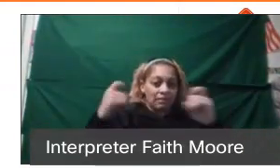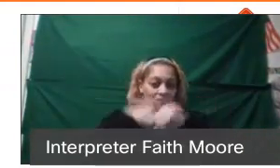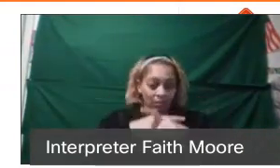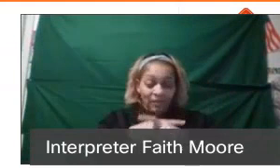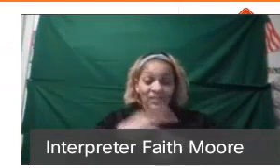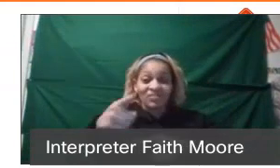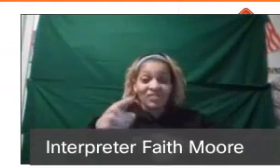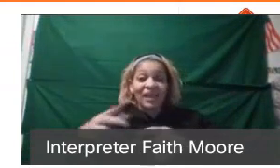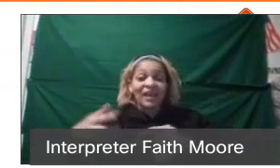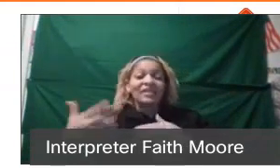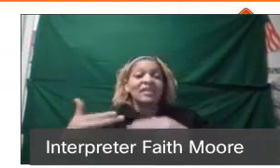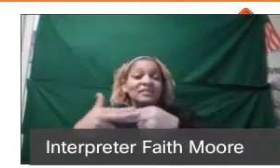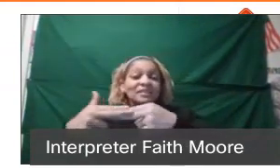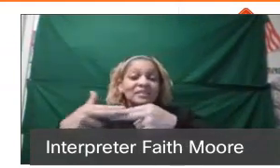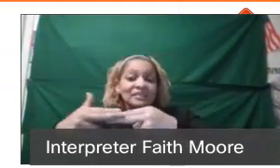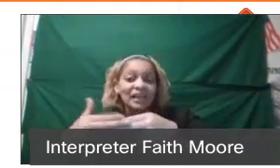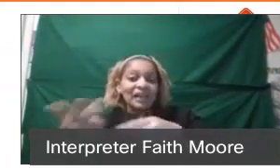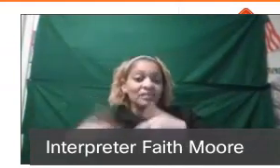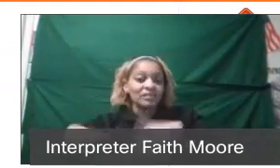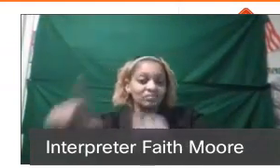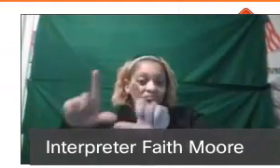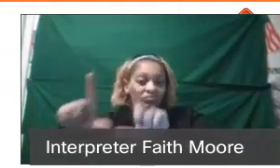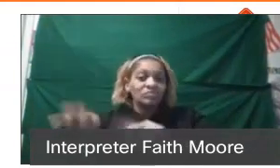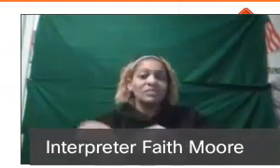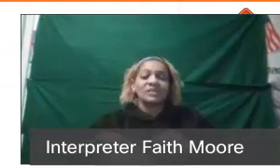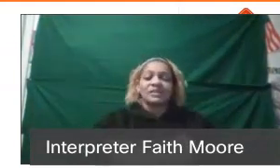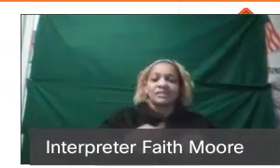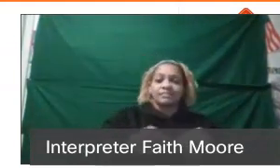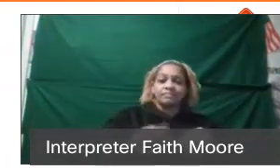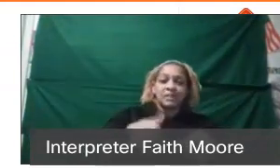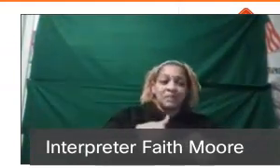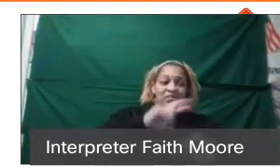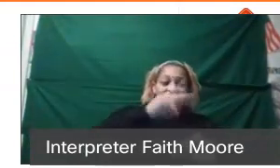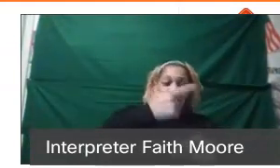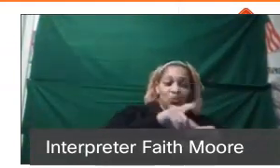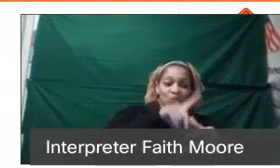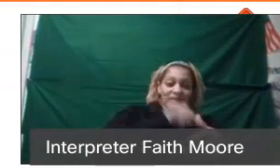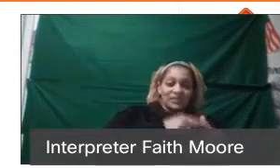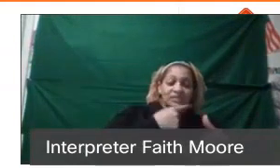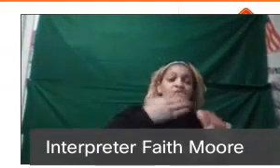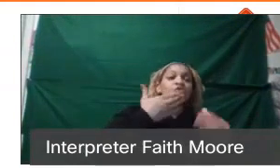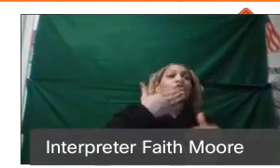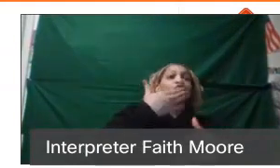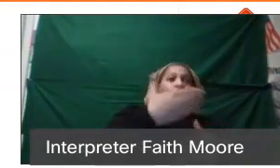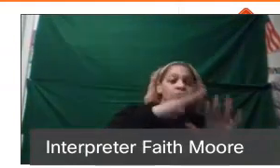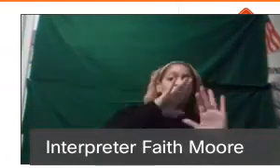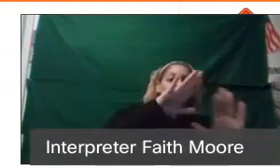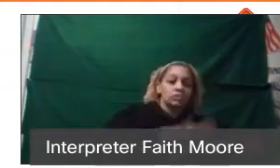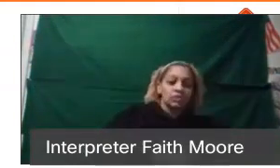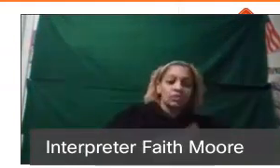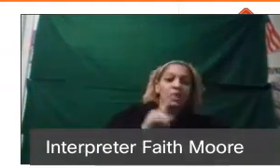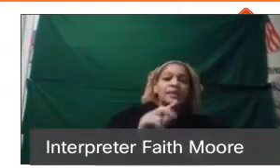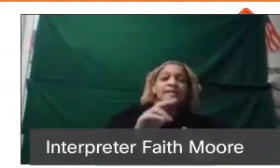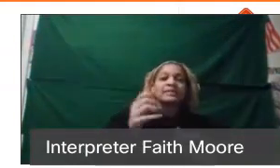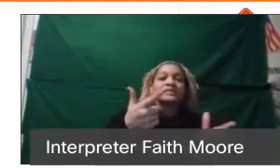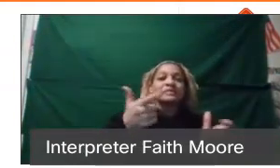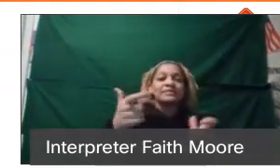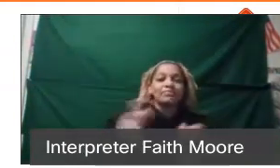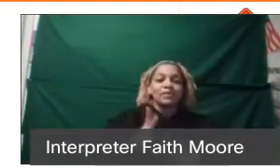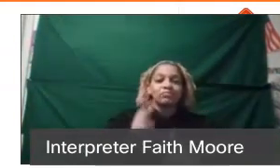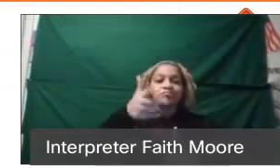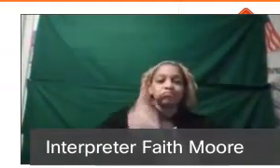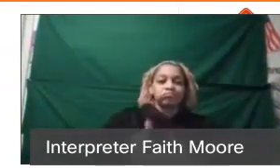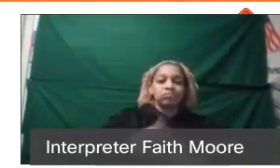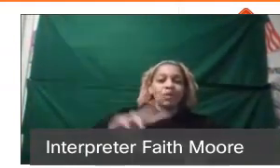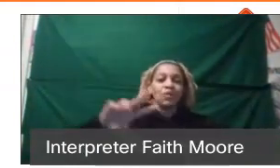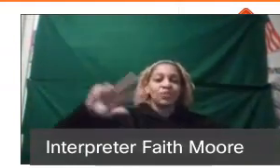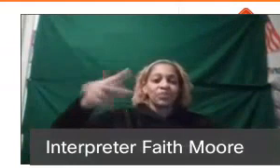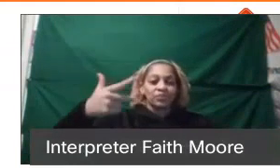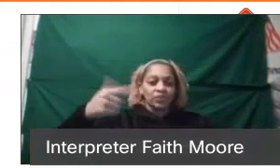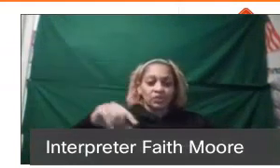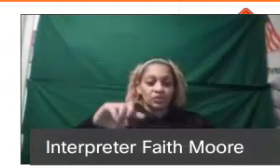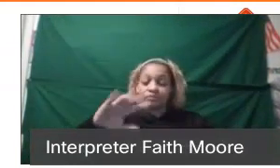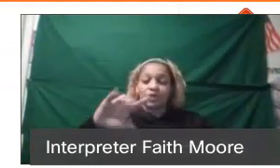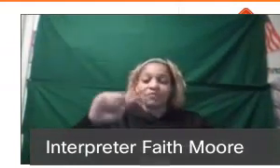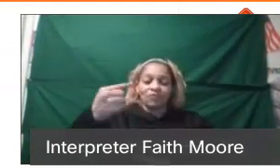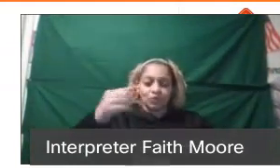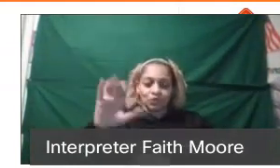And my 3rd question is, um, I said, it's great that speed bumps have been installed on 1st street Northeast. Will there be any effort to study traffic speeds on that street prior to construction to assess.